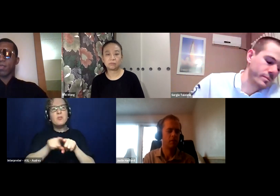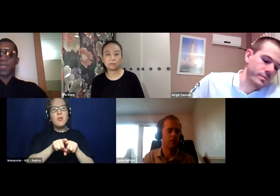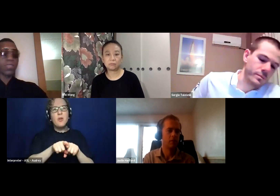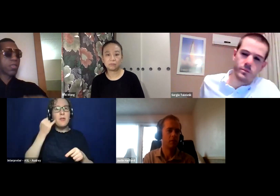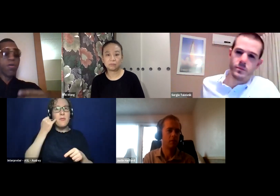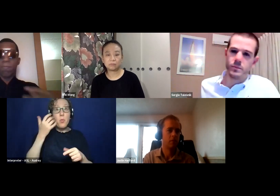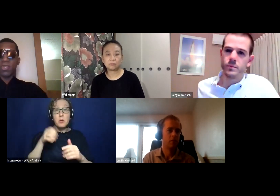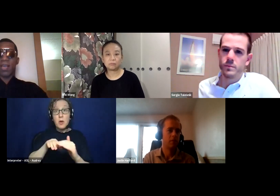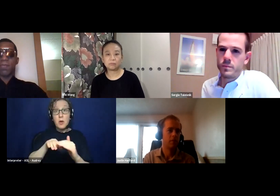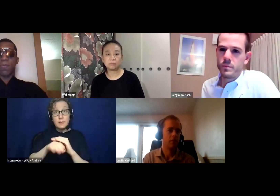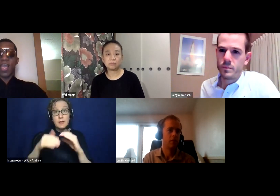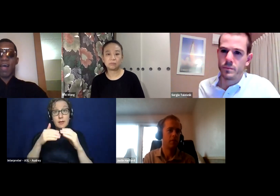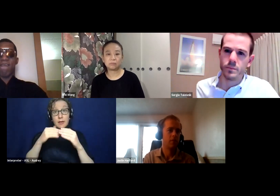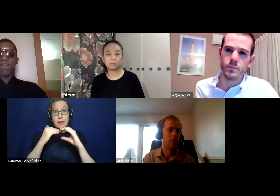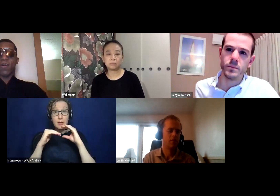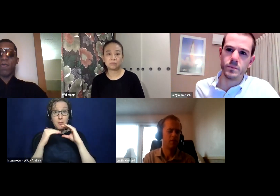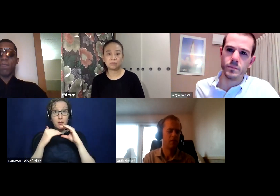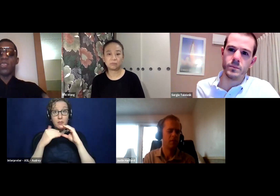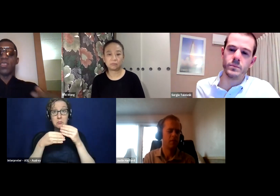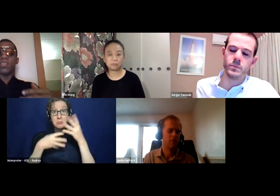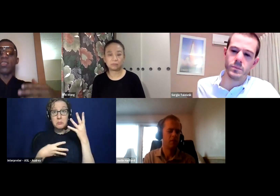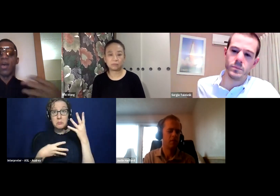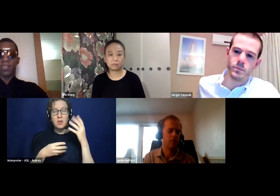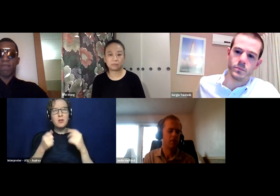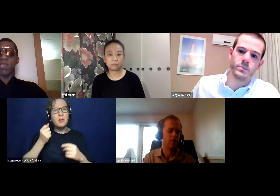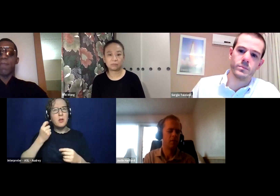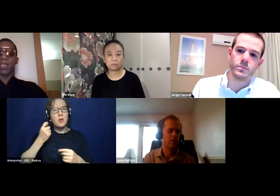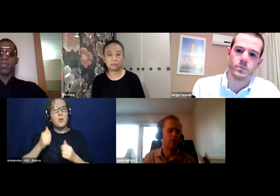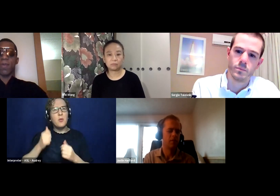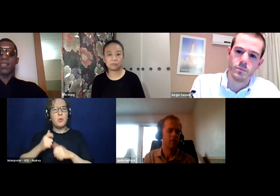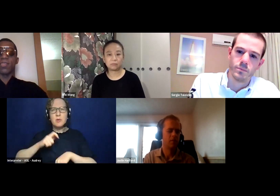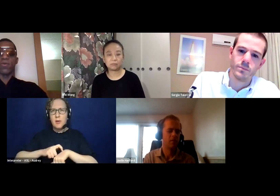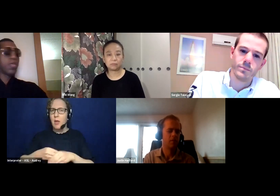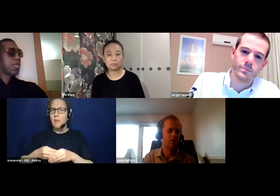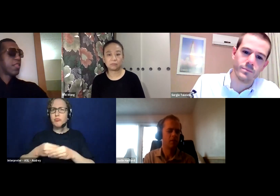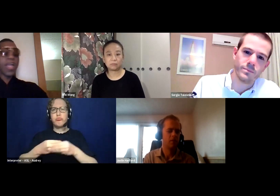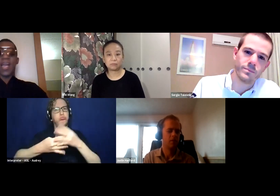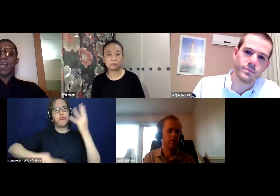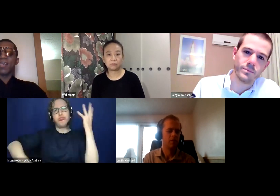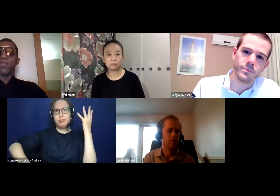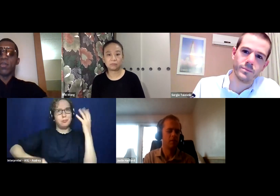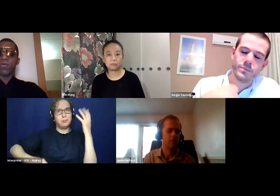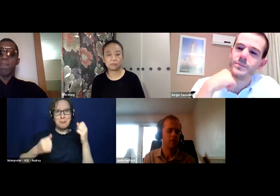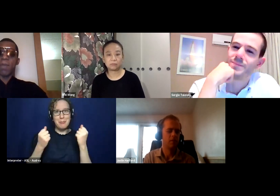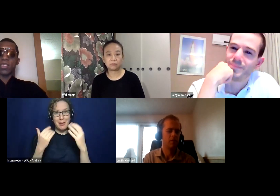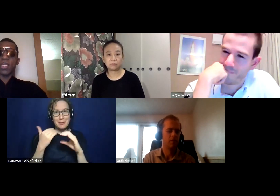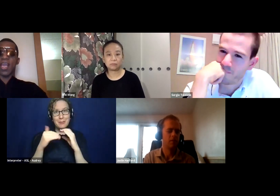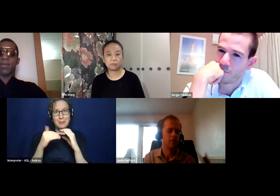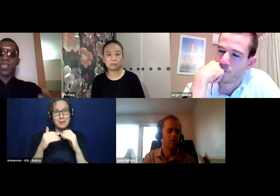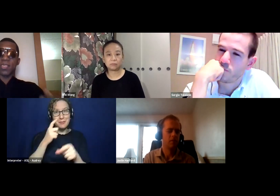emails because most times, we have tons of emails, right? So then I hadn't known much on how to